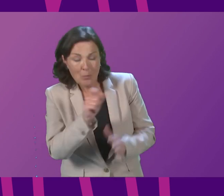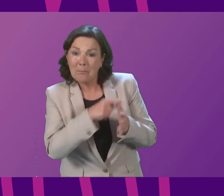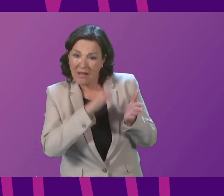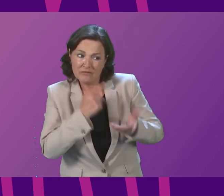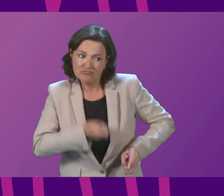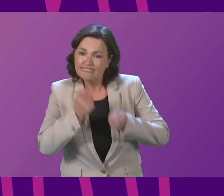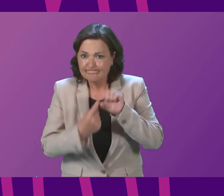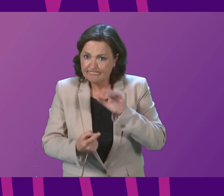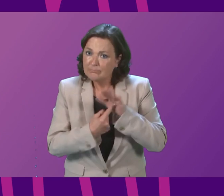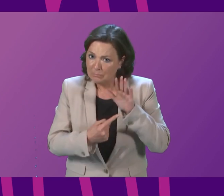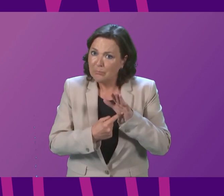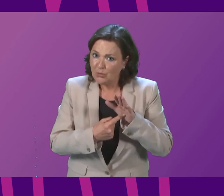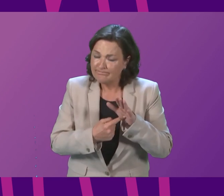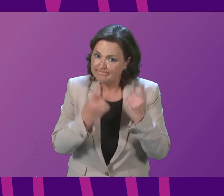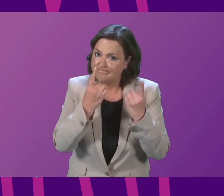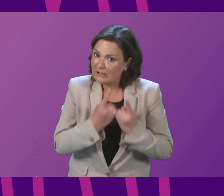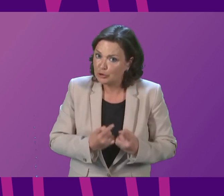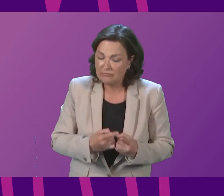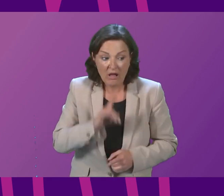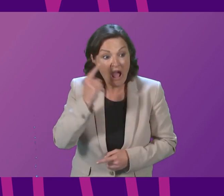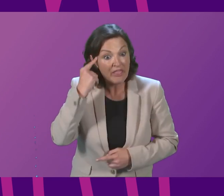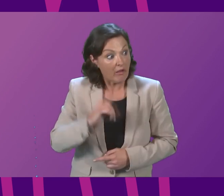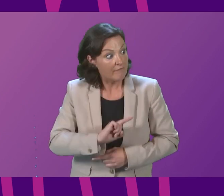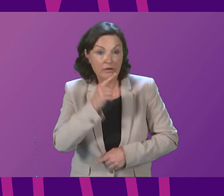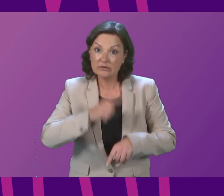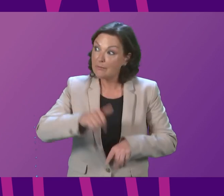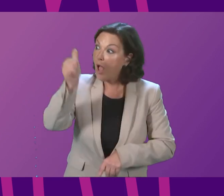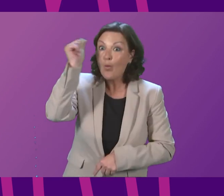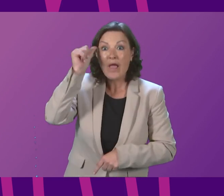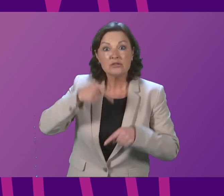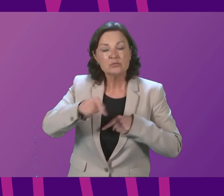It is really important and I am delighted to support it.